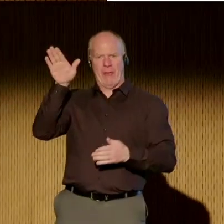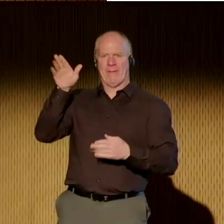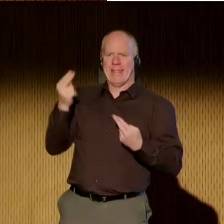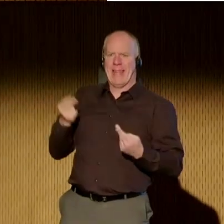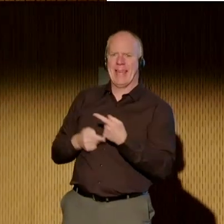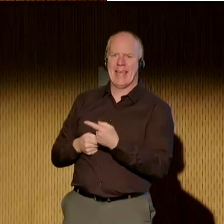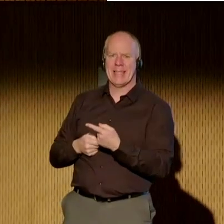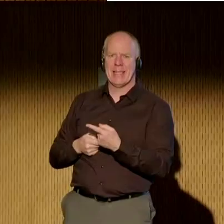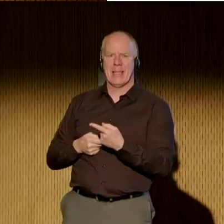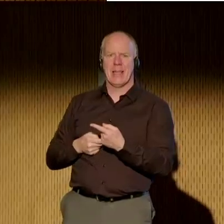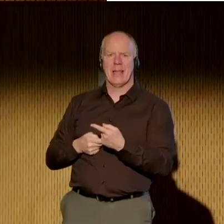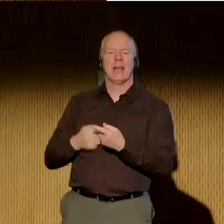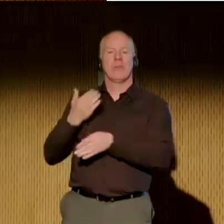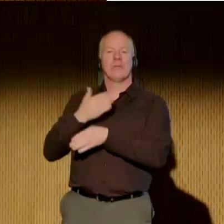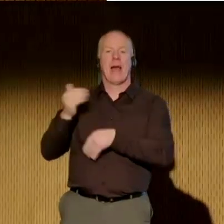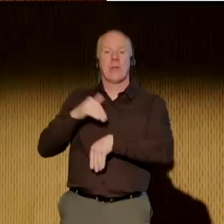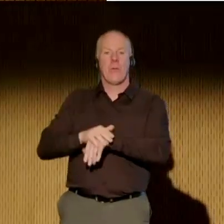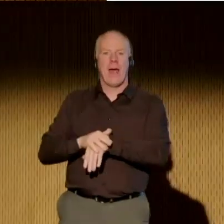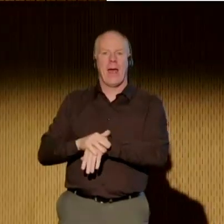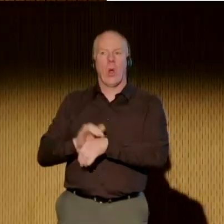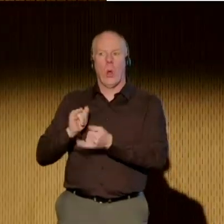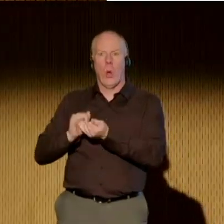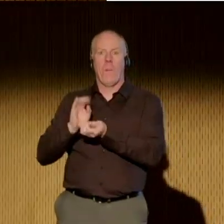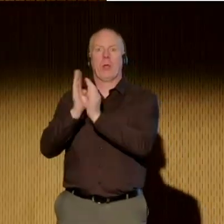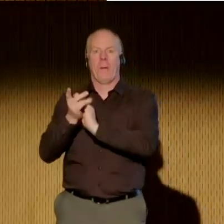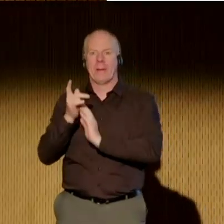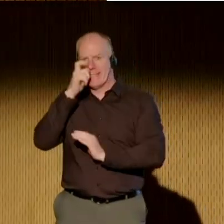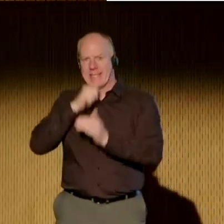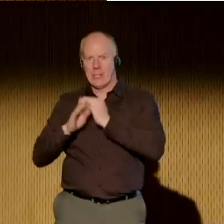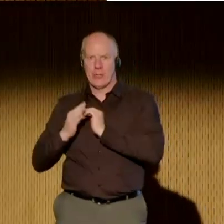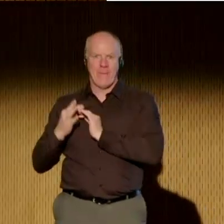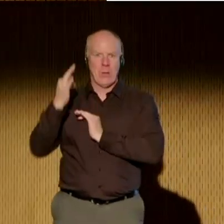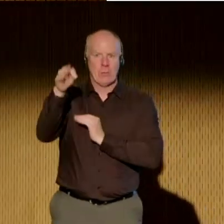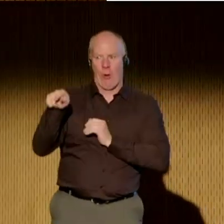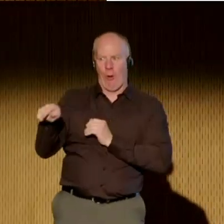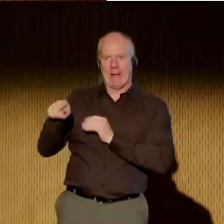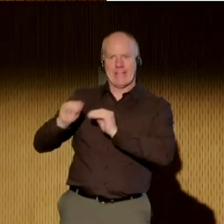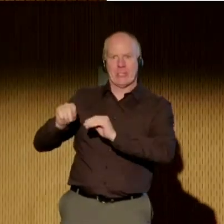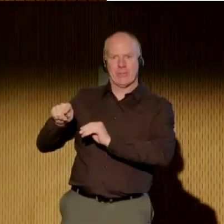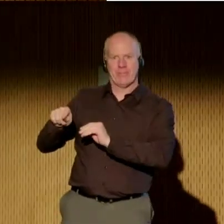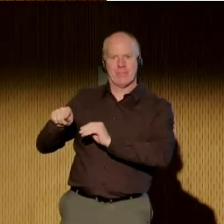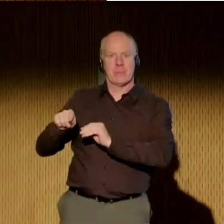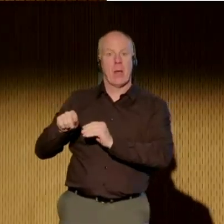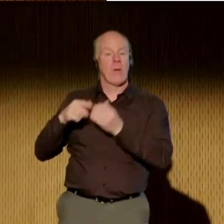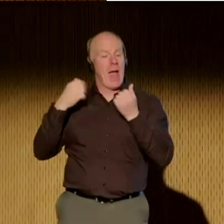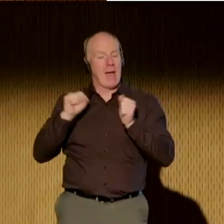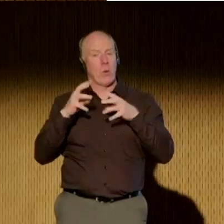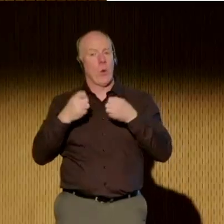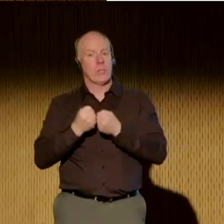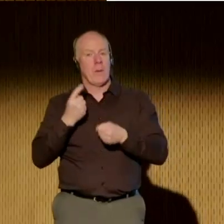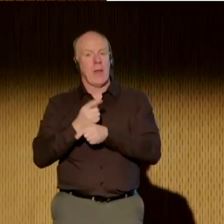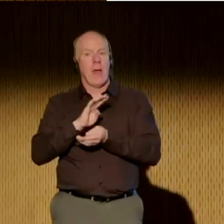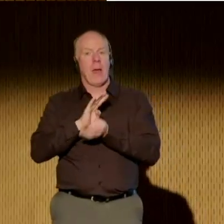teachers of the future? So and nice to mention we developed the workshop into an A1 publication